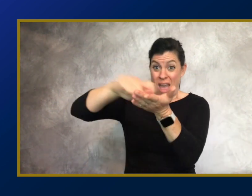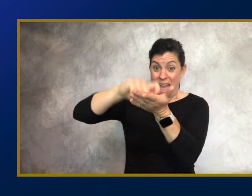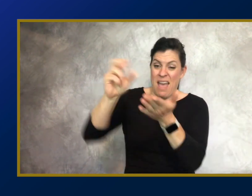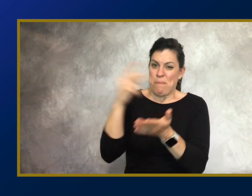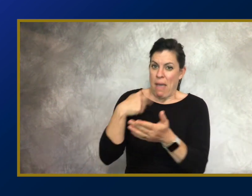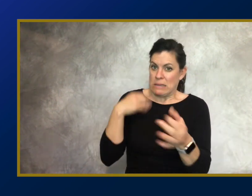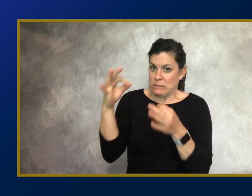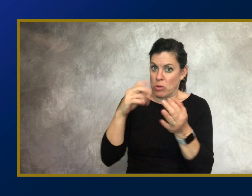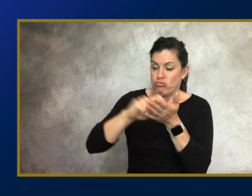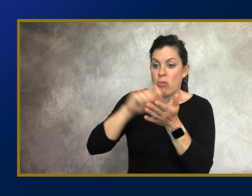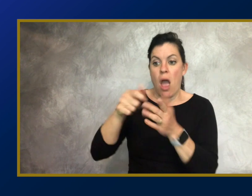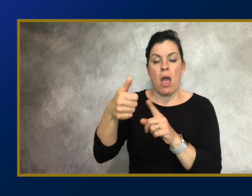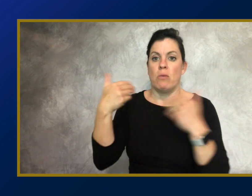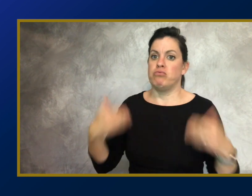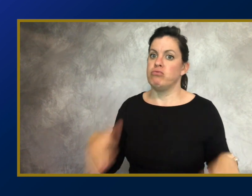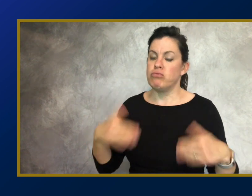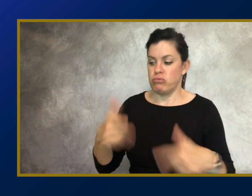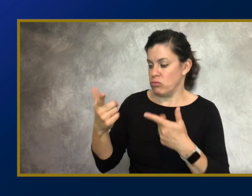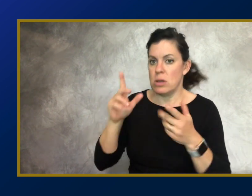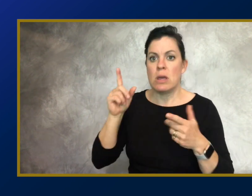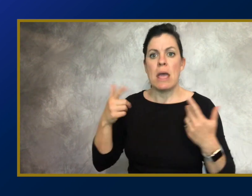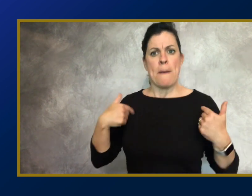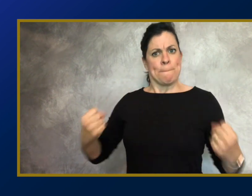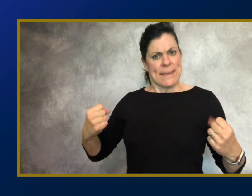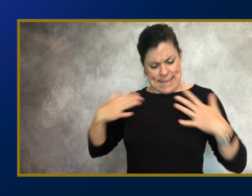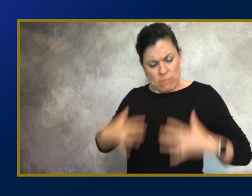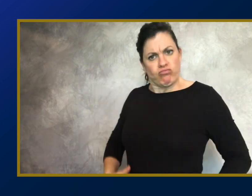strength in your big muscles, it's a lot harder to find that coordination and control in your